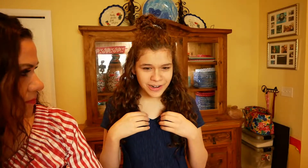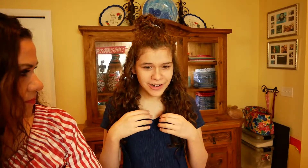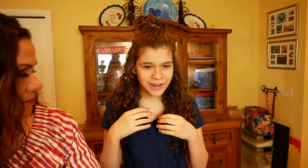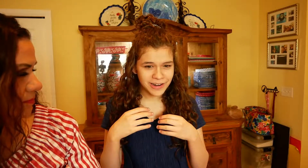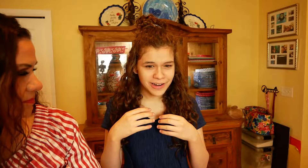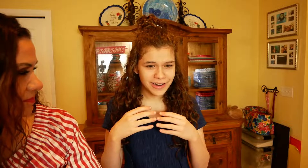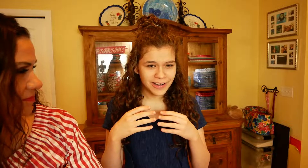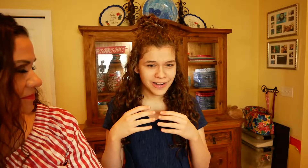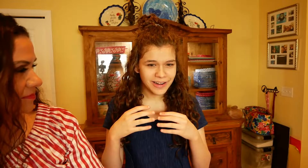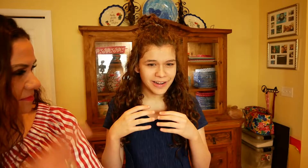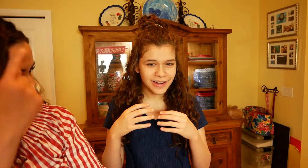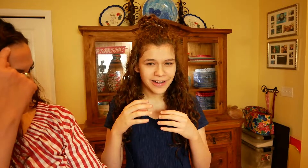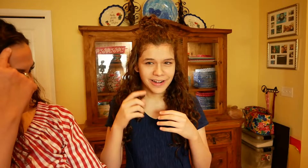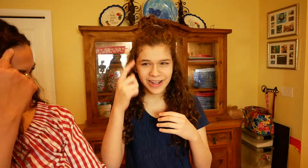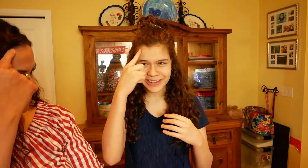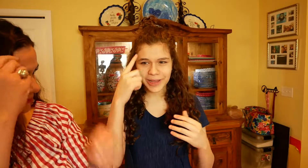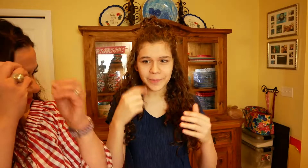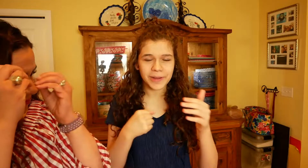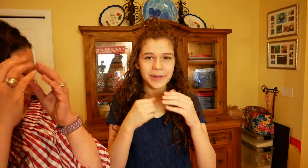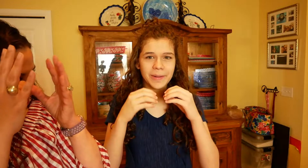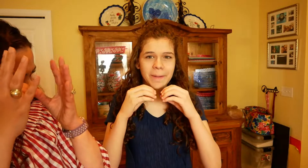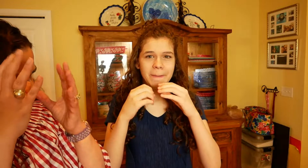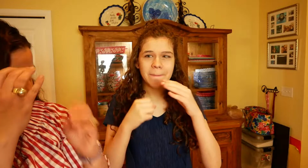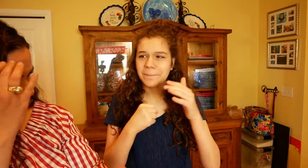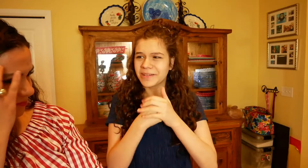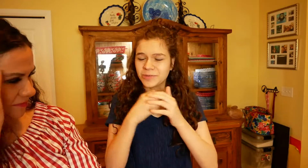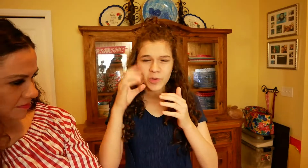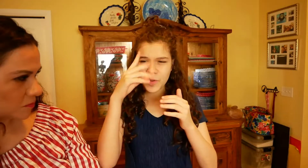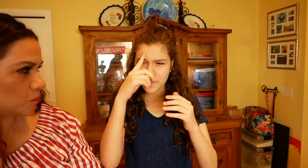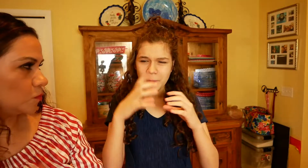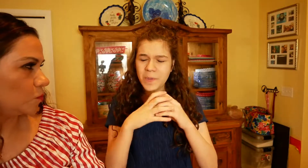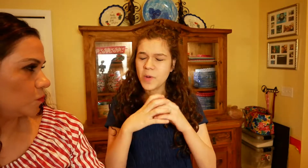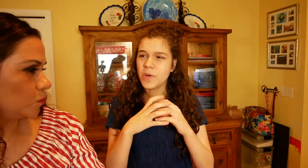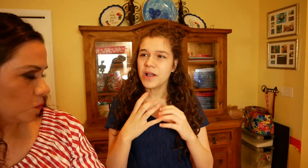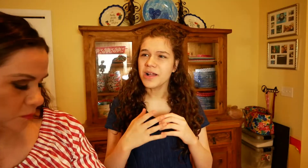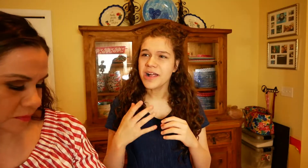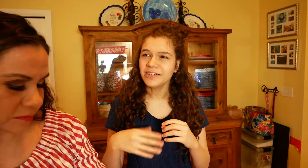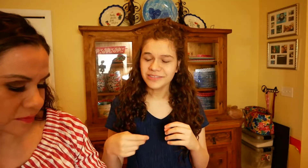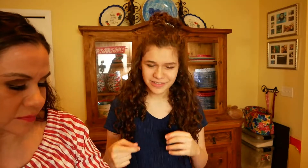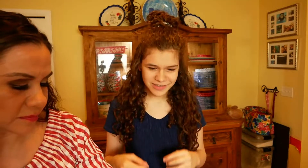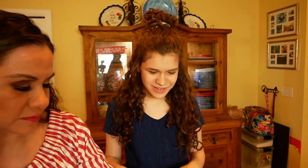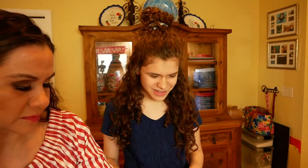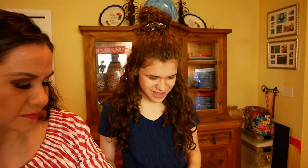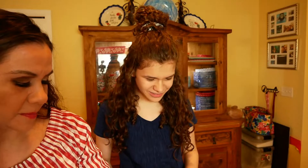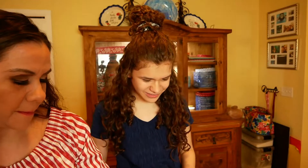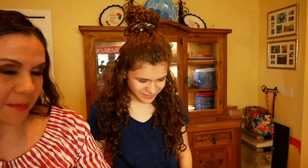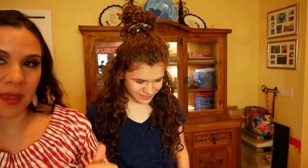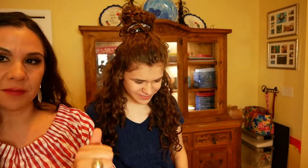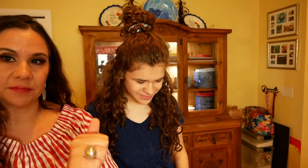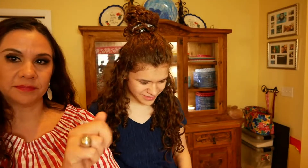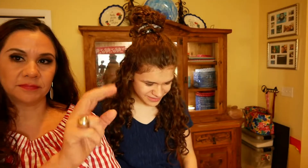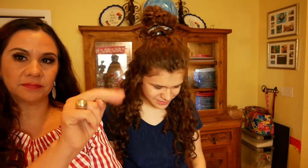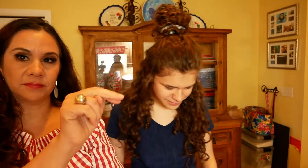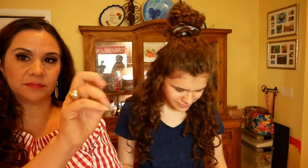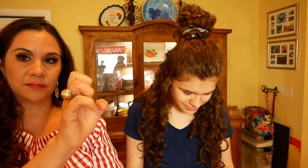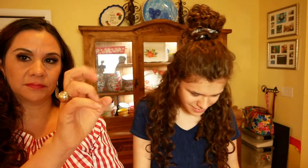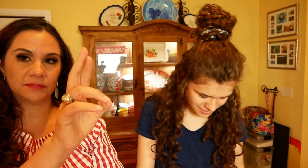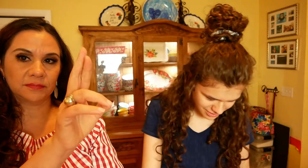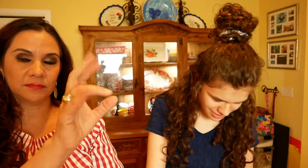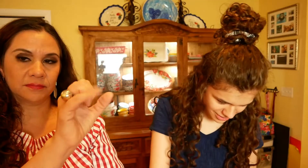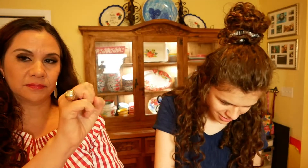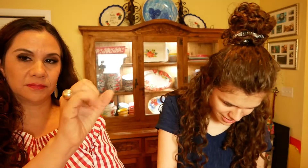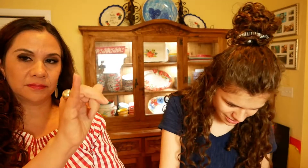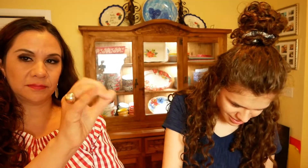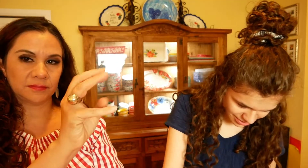and they eventually found out that i had a brain aneurysm inside of me and she had a aneurysm